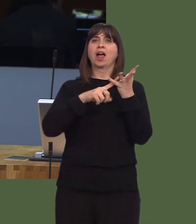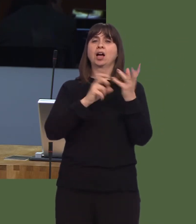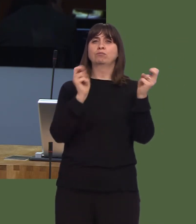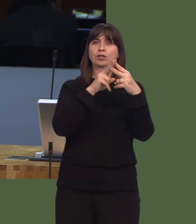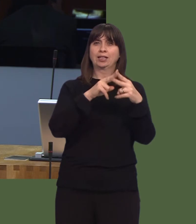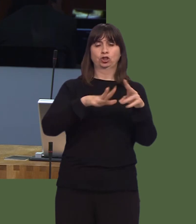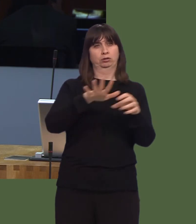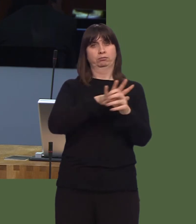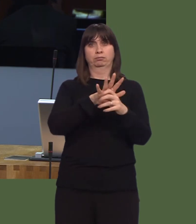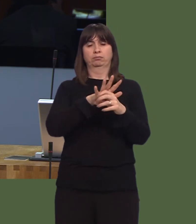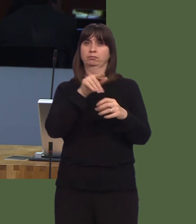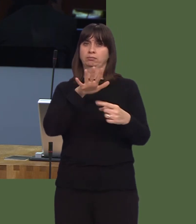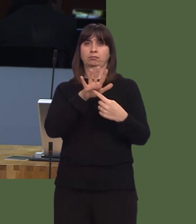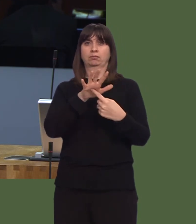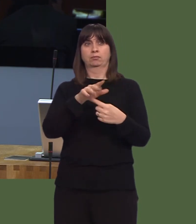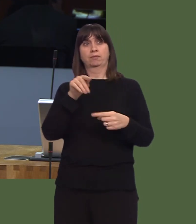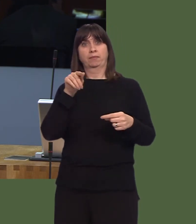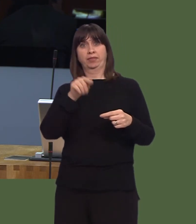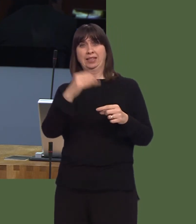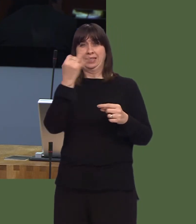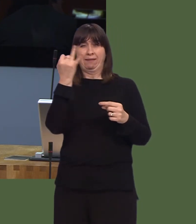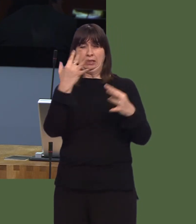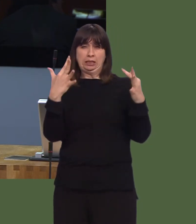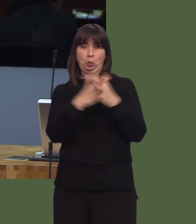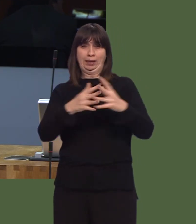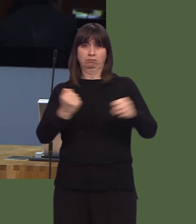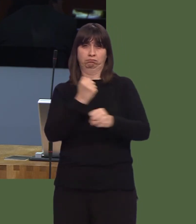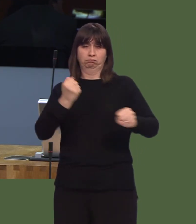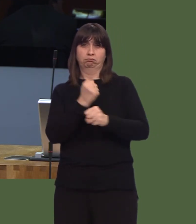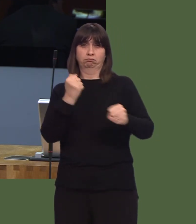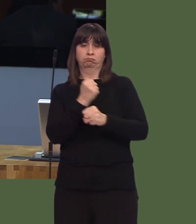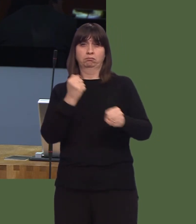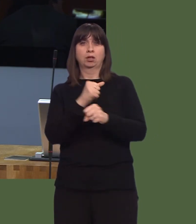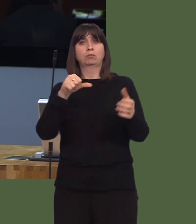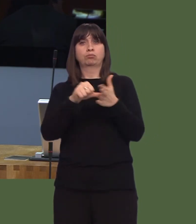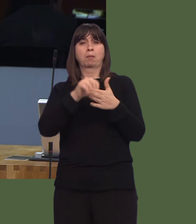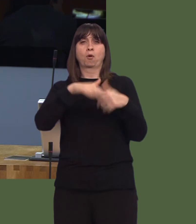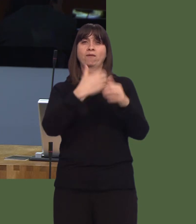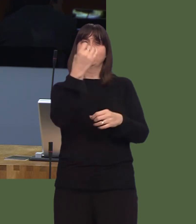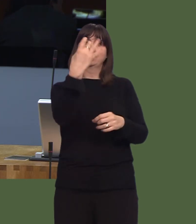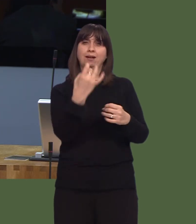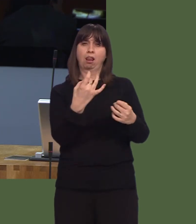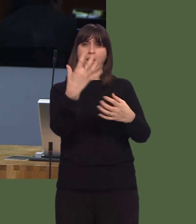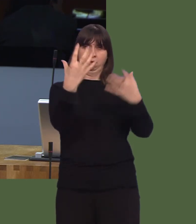Given that this is due to last for 17 weeksóthat's nearly a third of the yearówould it not be